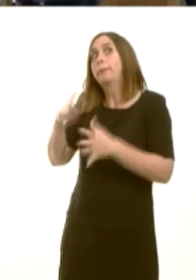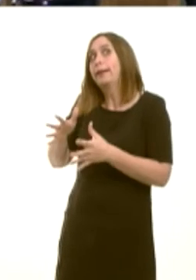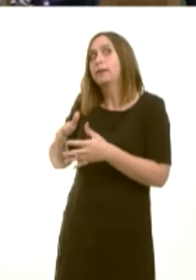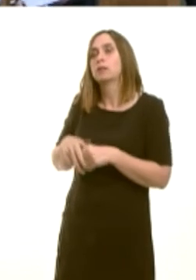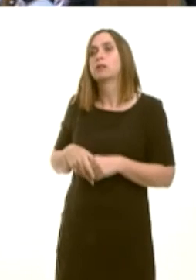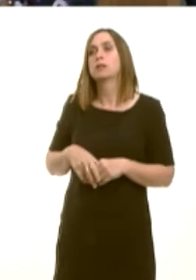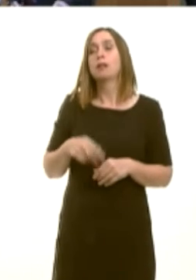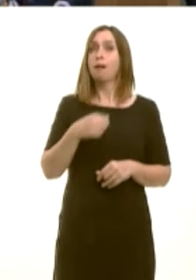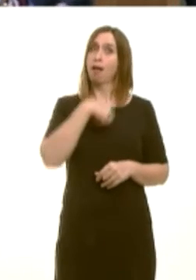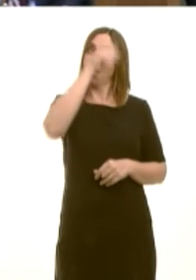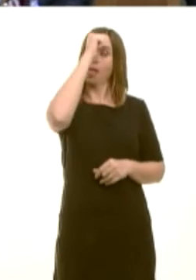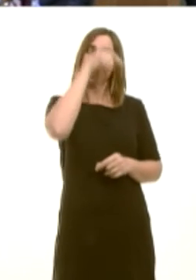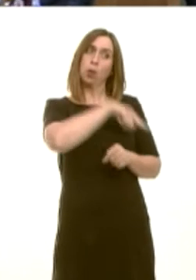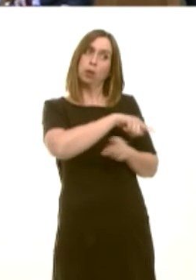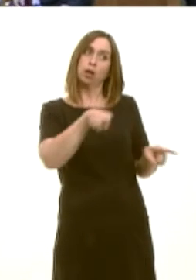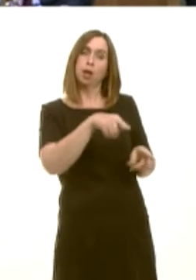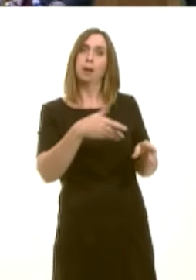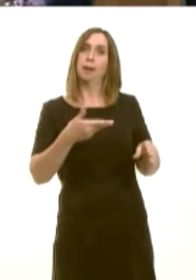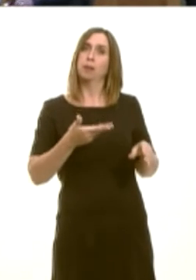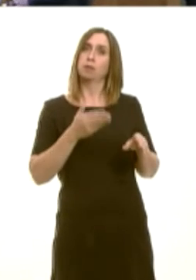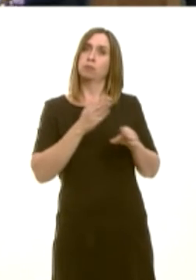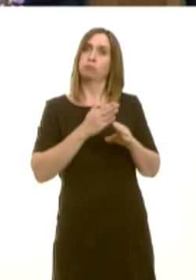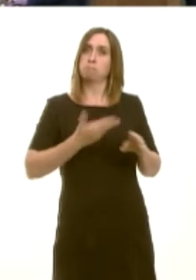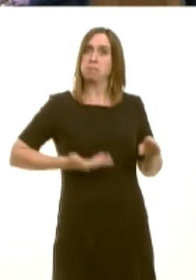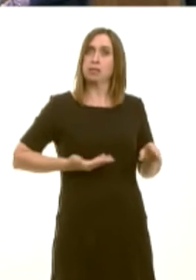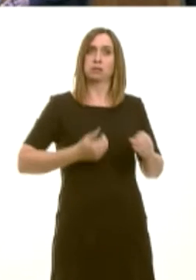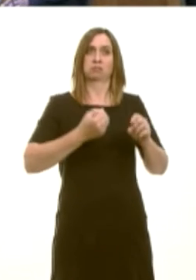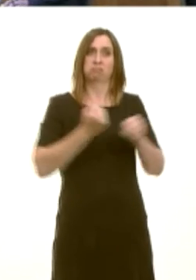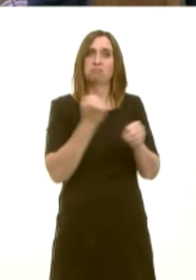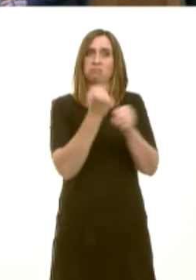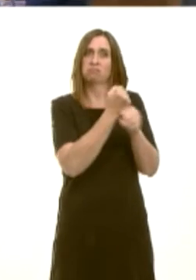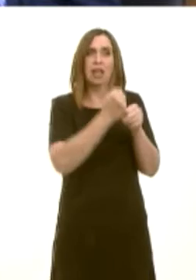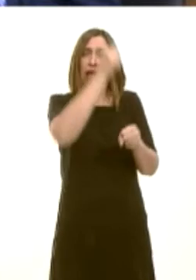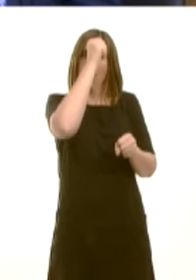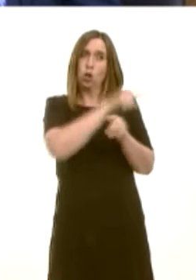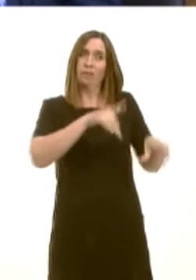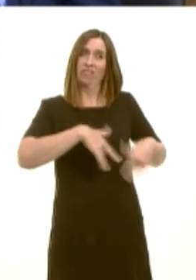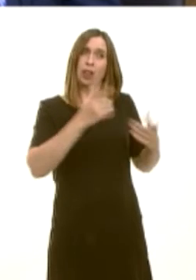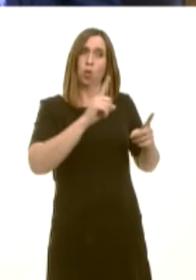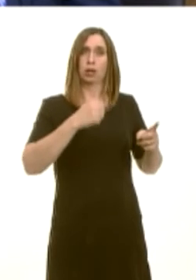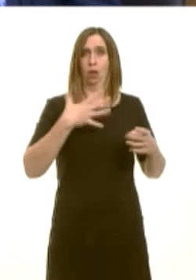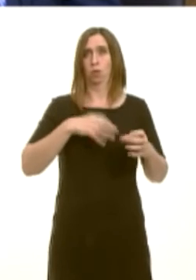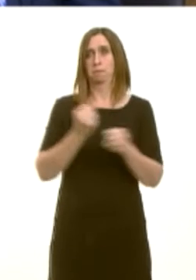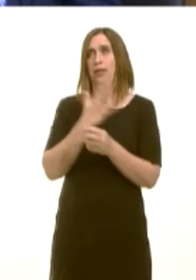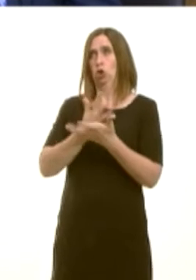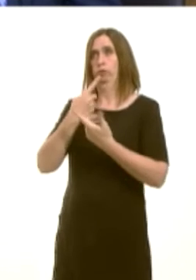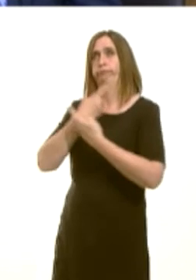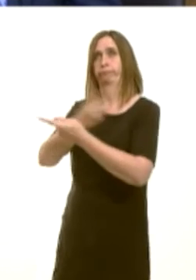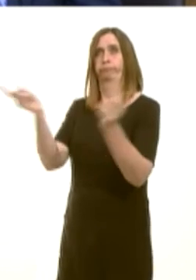views are, and Iím keen to ensure that those views are made public. When I speak to potential